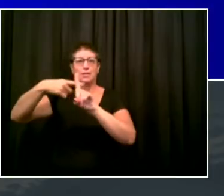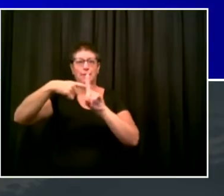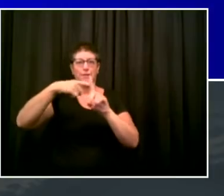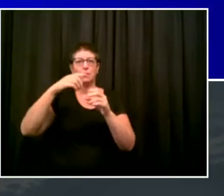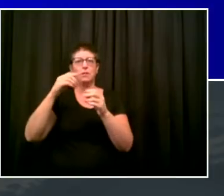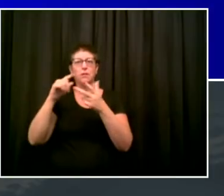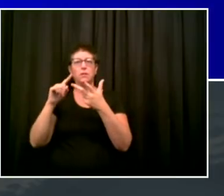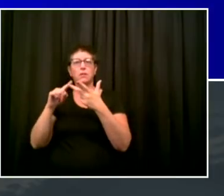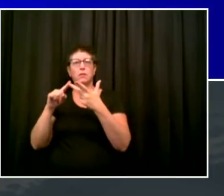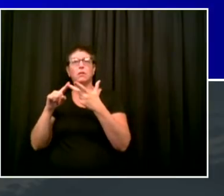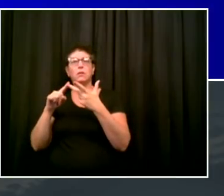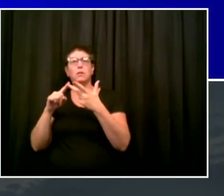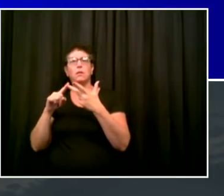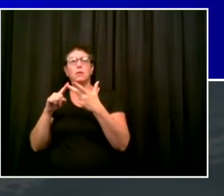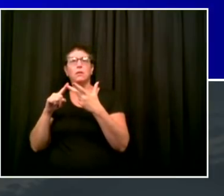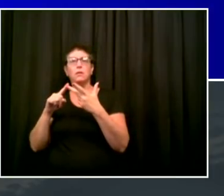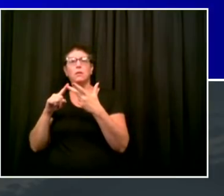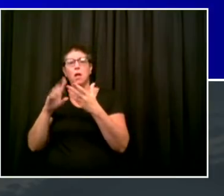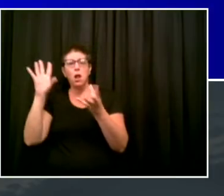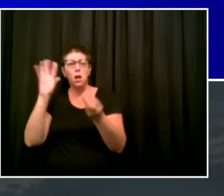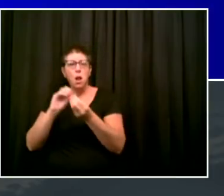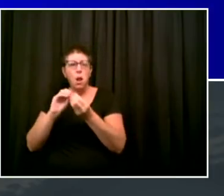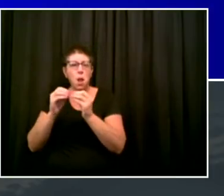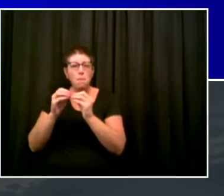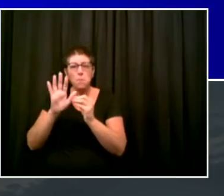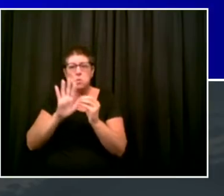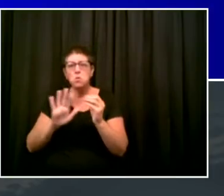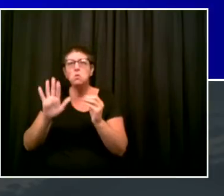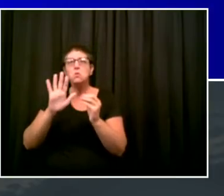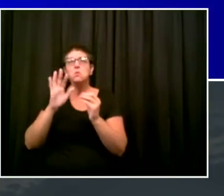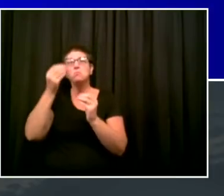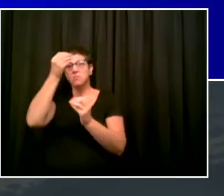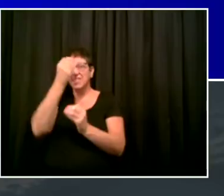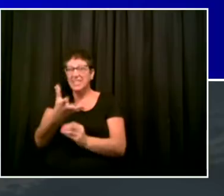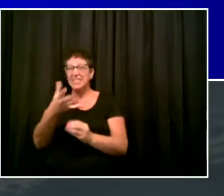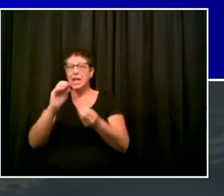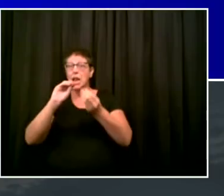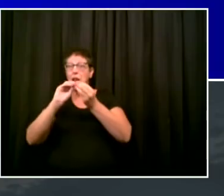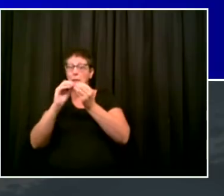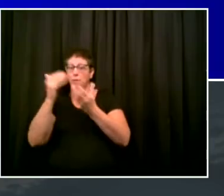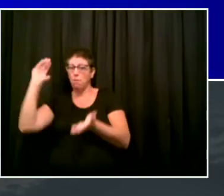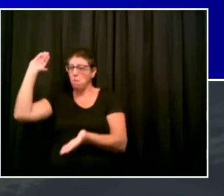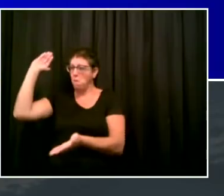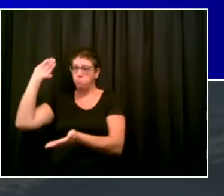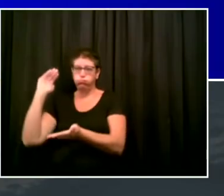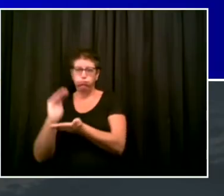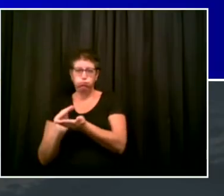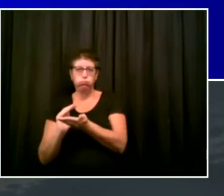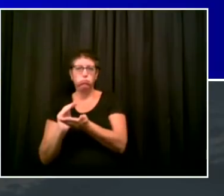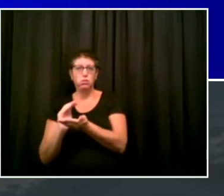REPORT 222. AND NUMBER OF PERCENTAGE OF PEOPLE TESTED CITYWIDE POSITIVE FOR COVID-19 THRESHOLD 5%,